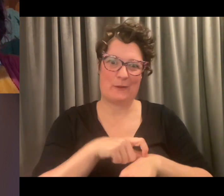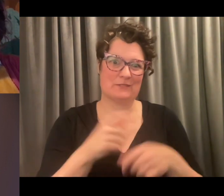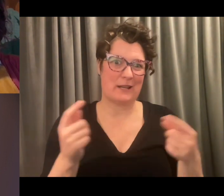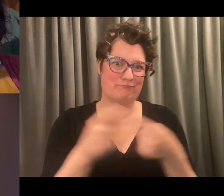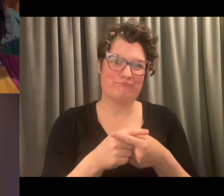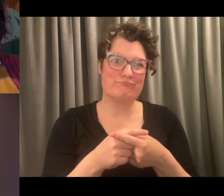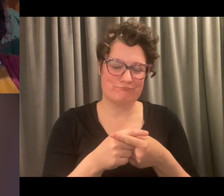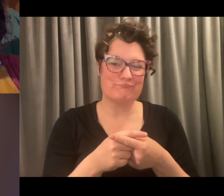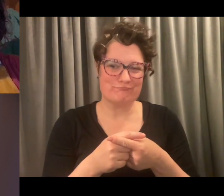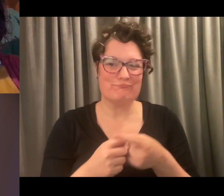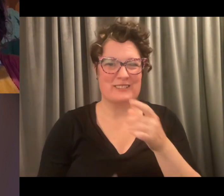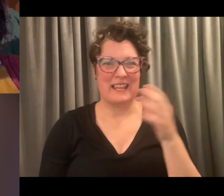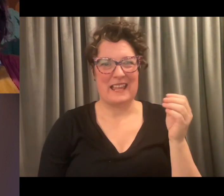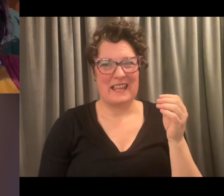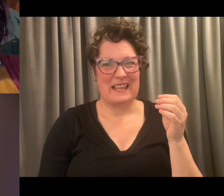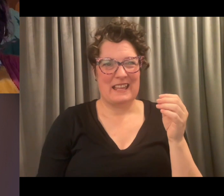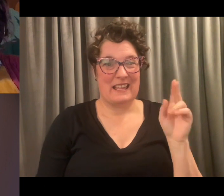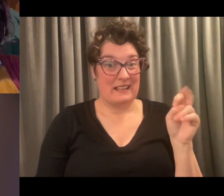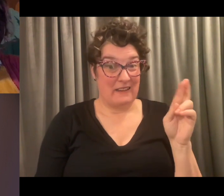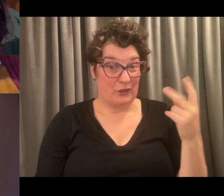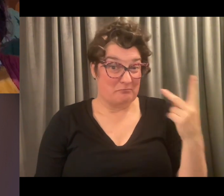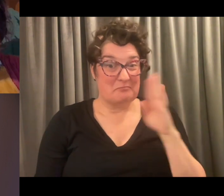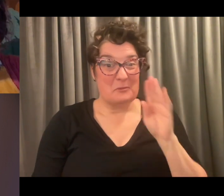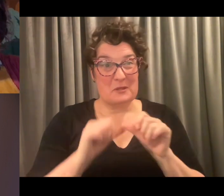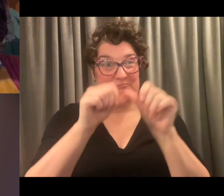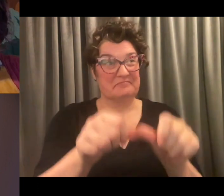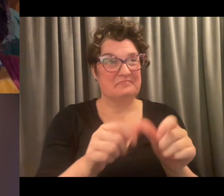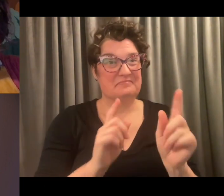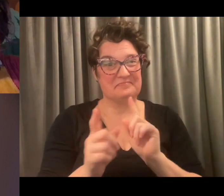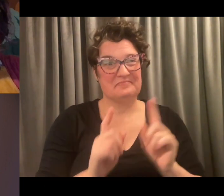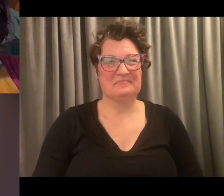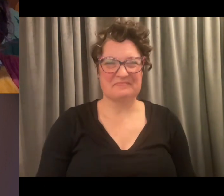and I will have a good rest of the convo. Rebekah: Okay. Bye Never. Bye Nomy Bye